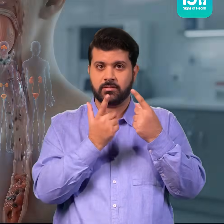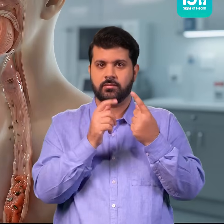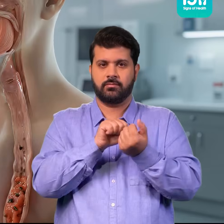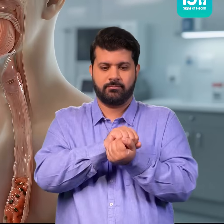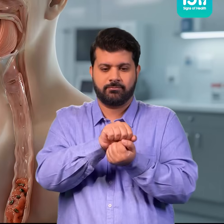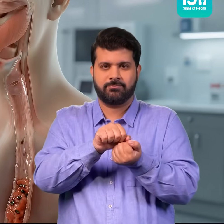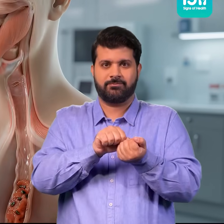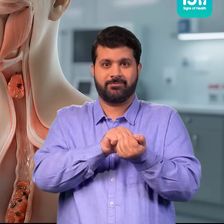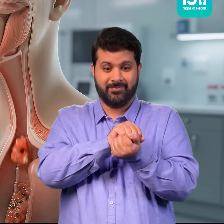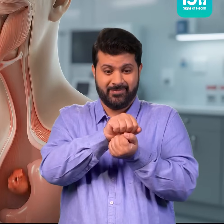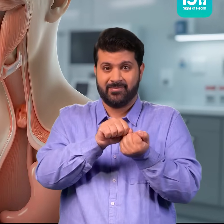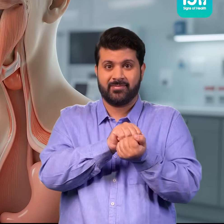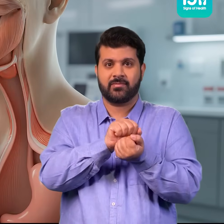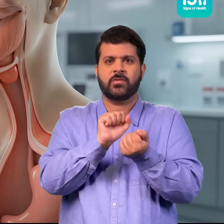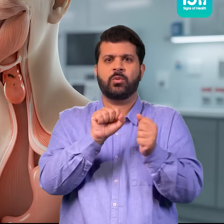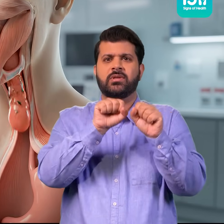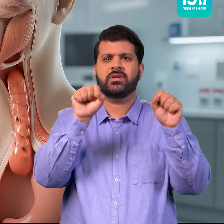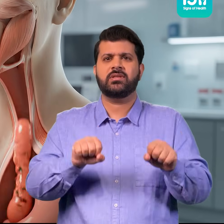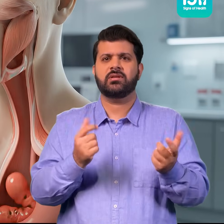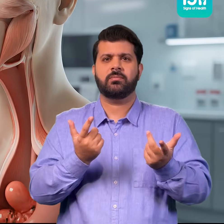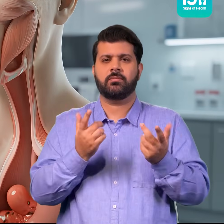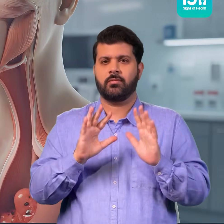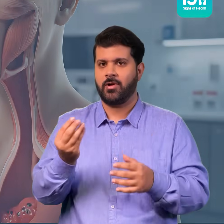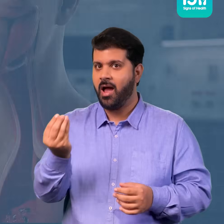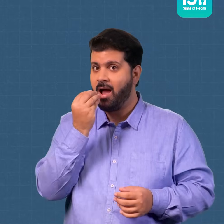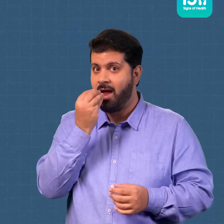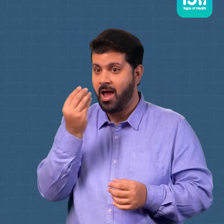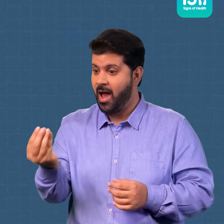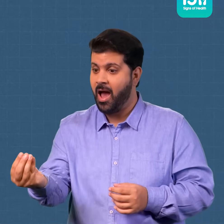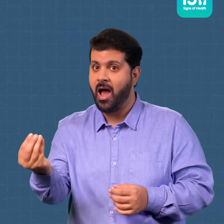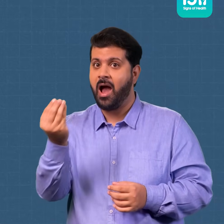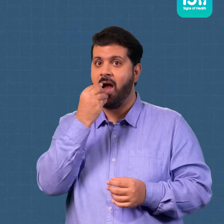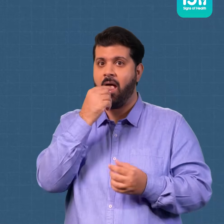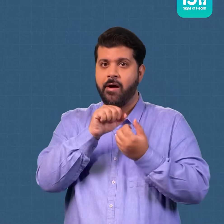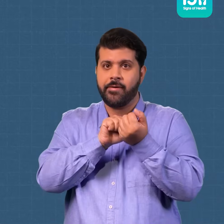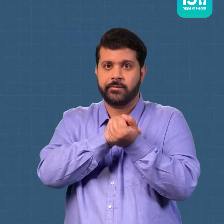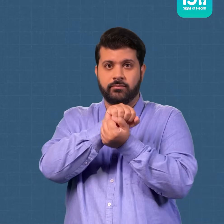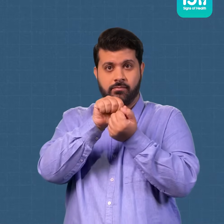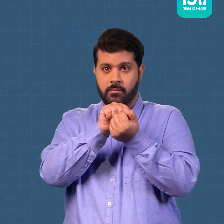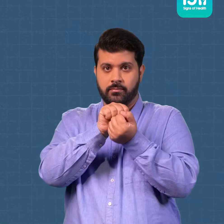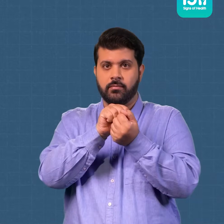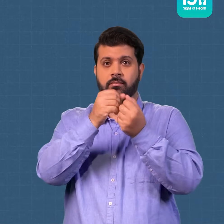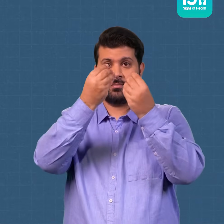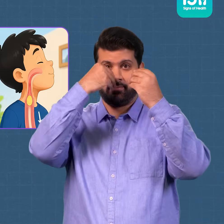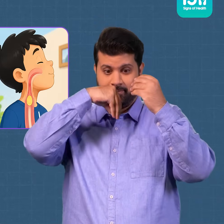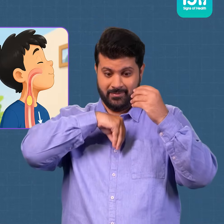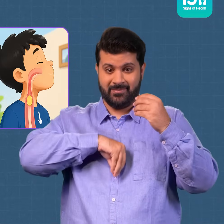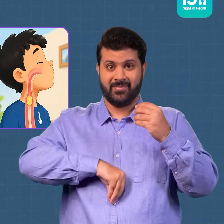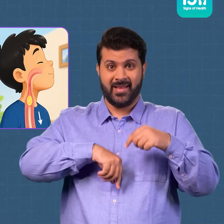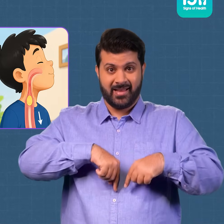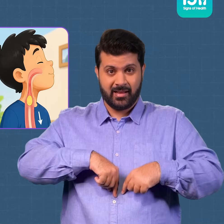1. The Digestive system – How does it work? Food enters the mouth, is chewed and swallowed, then